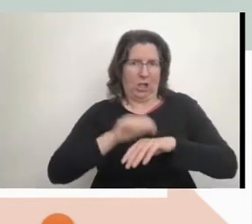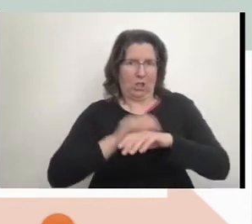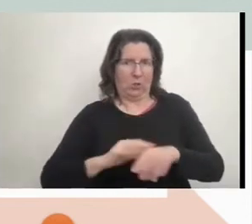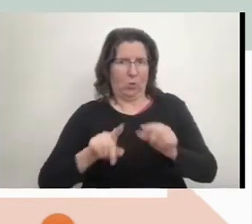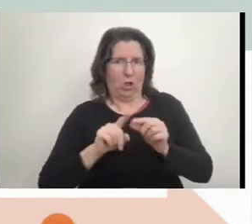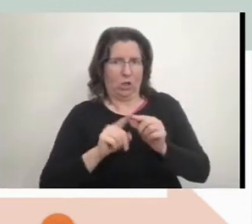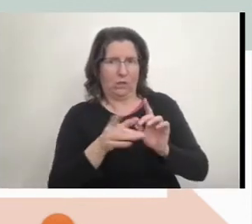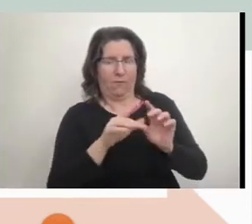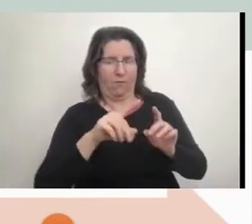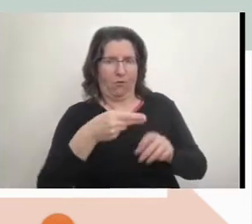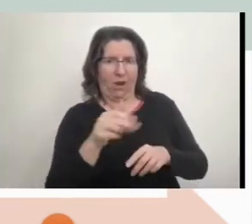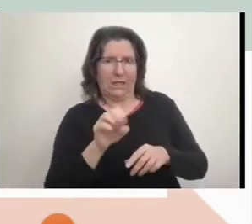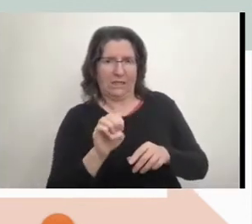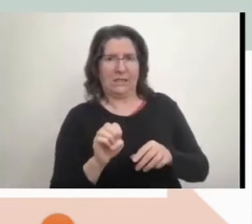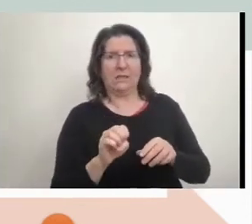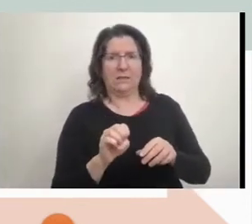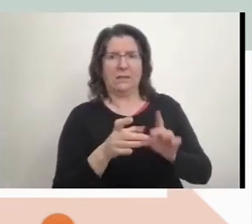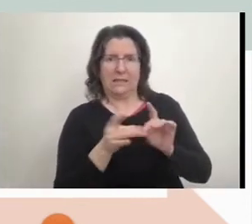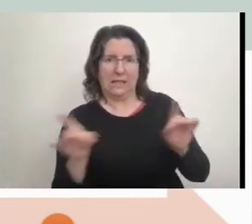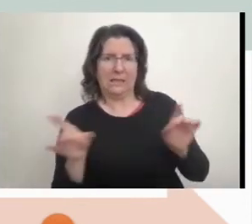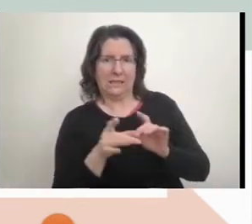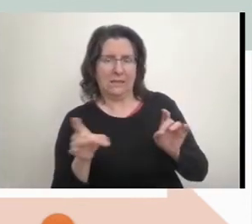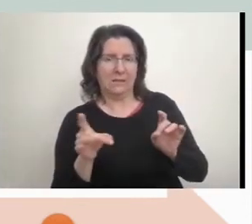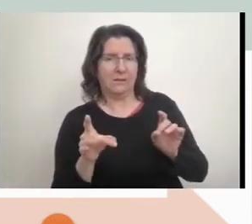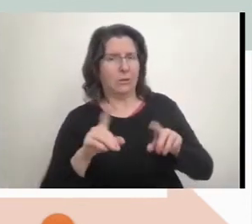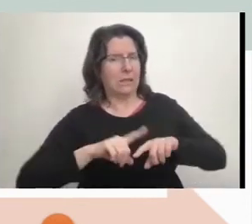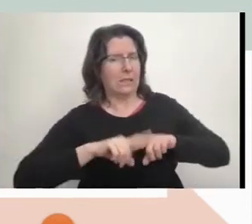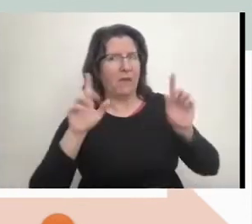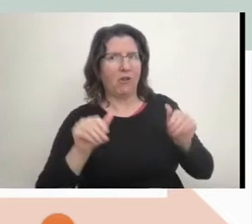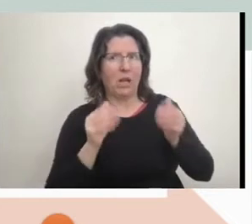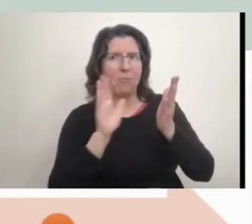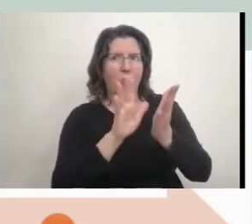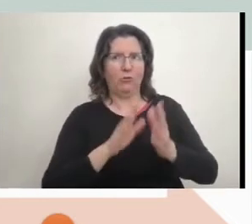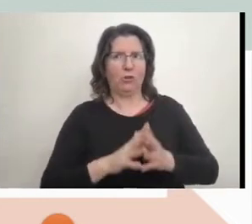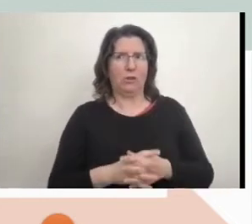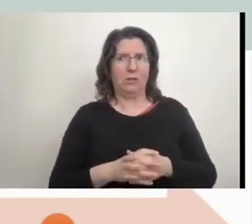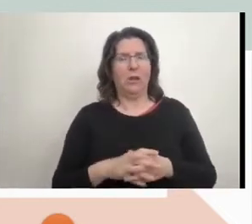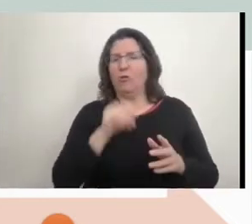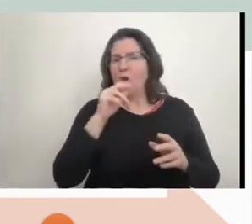They taught in ASL to explain the concepts conveyed by words in English.